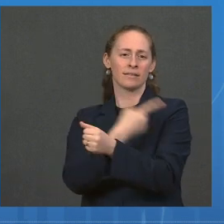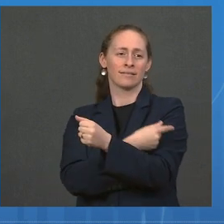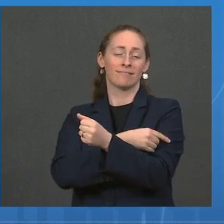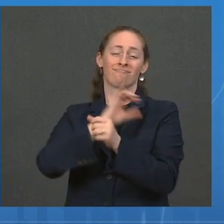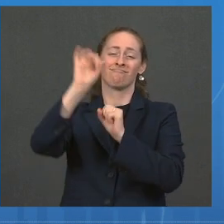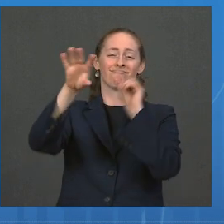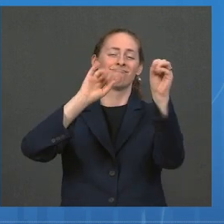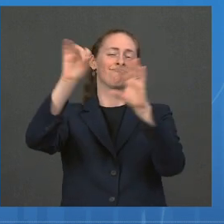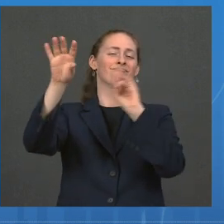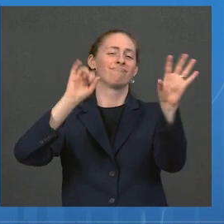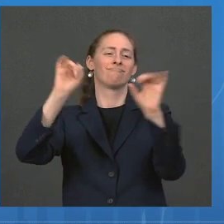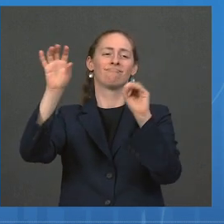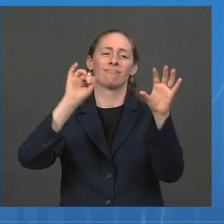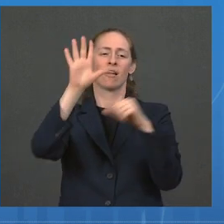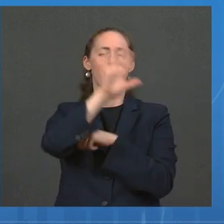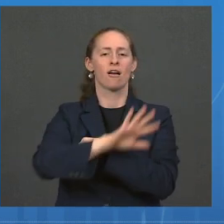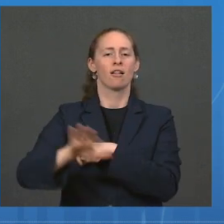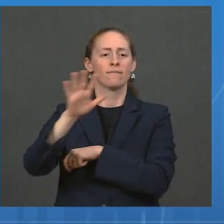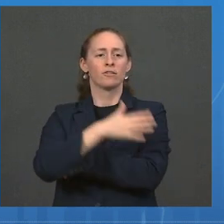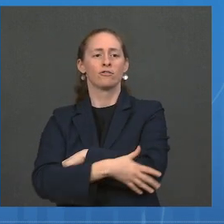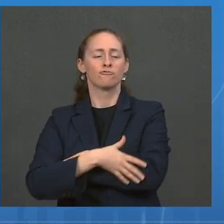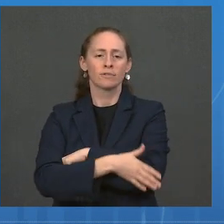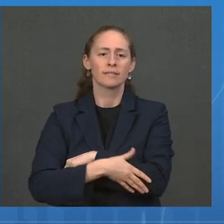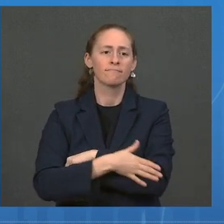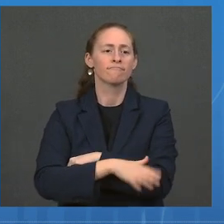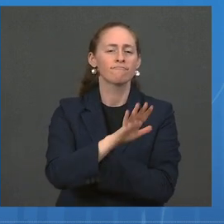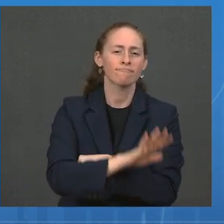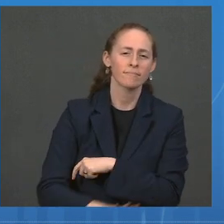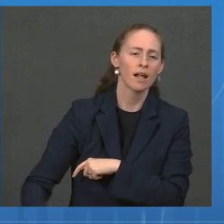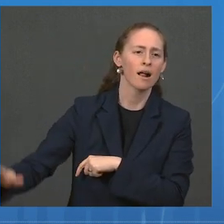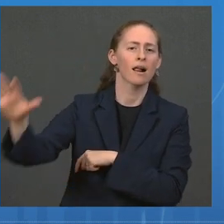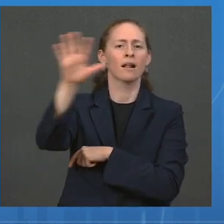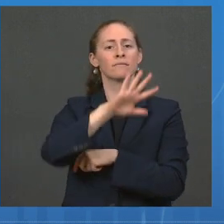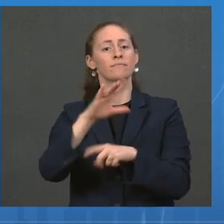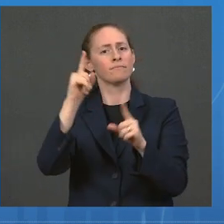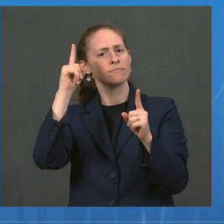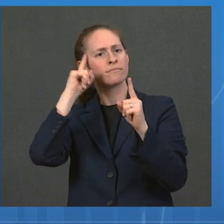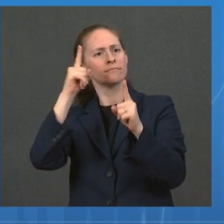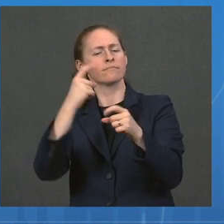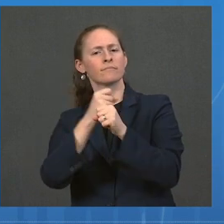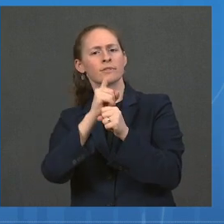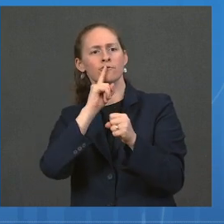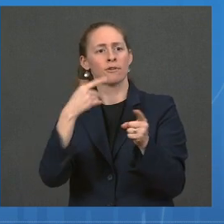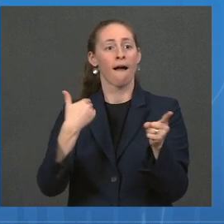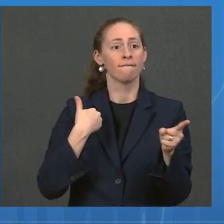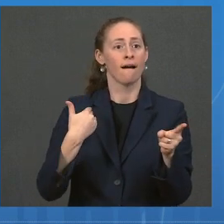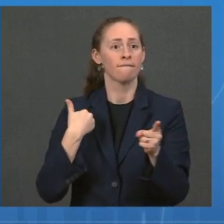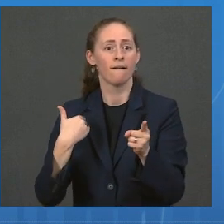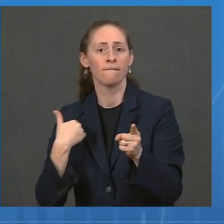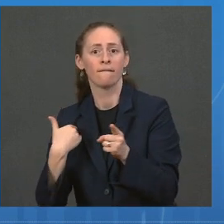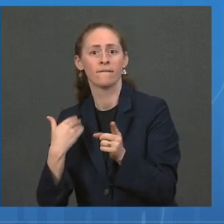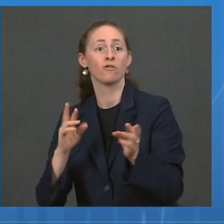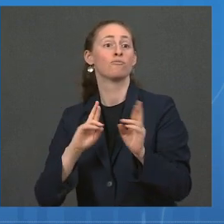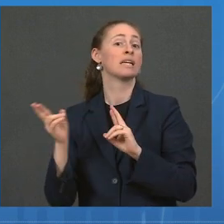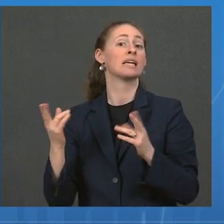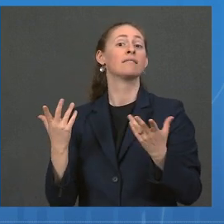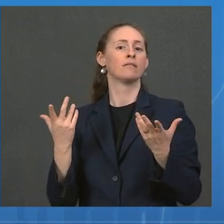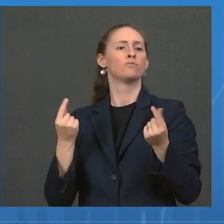States, Tribes, and territories are working to ensure that doses continued to be distributed efficiently and equitably across their jurisdictions.